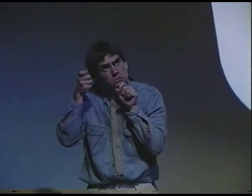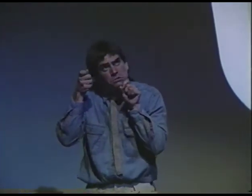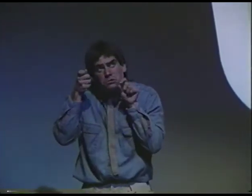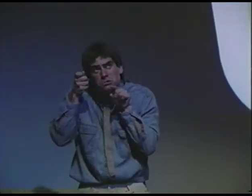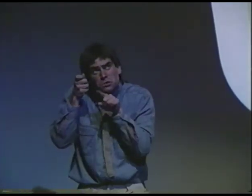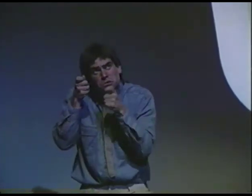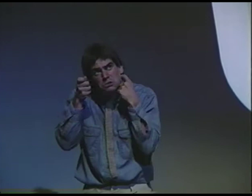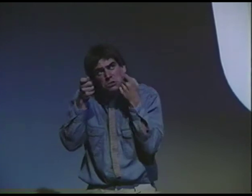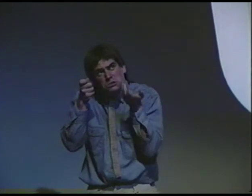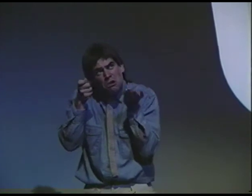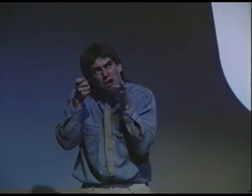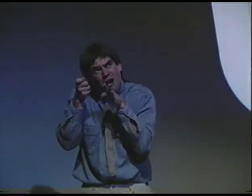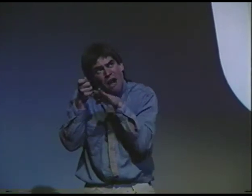My sister is dead.